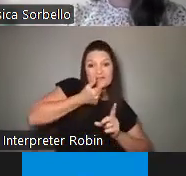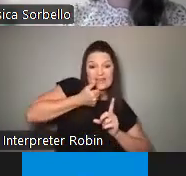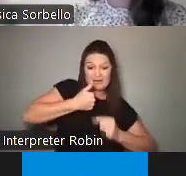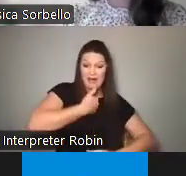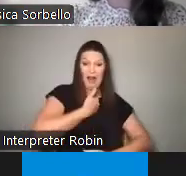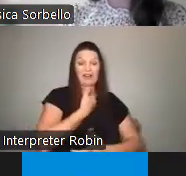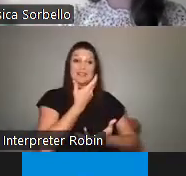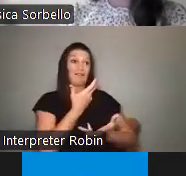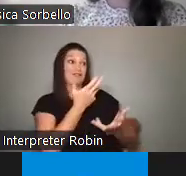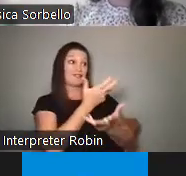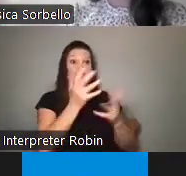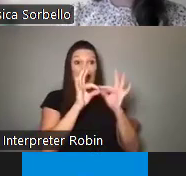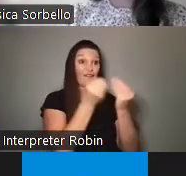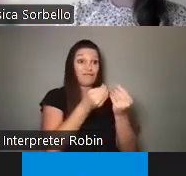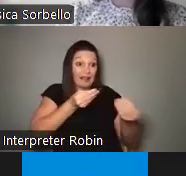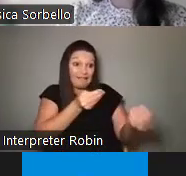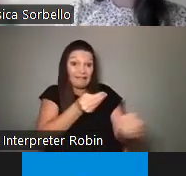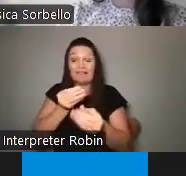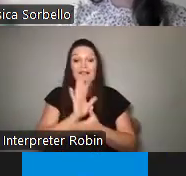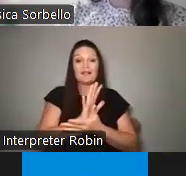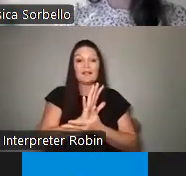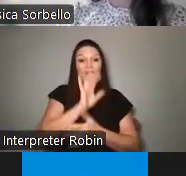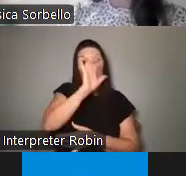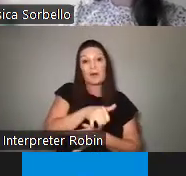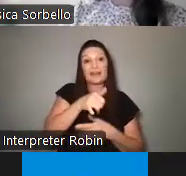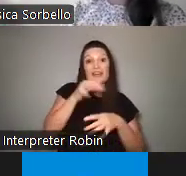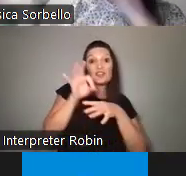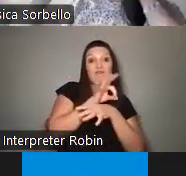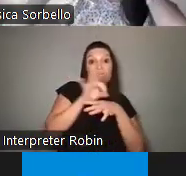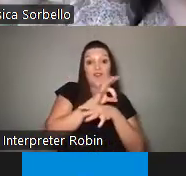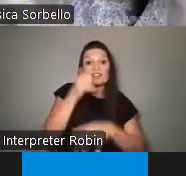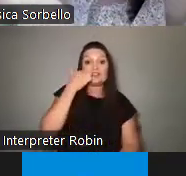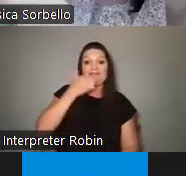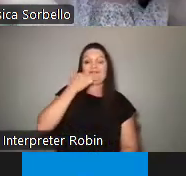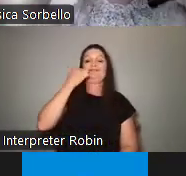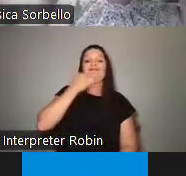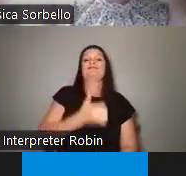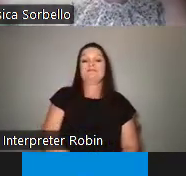And so, I want to talk a little bit about what dopamine